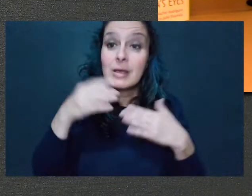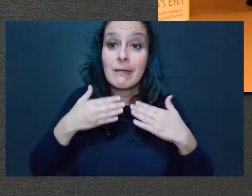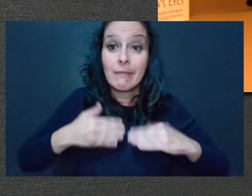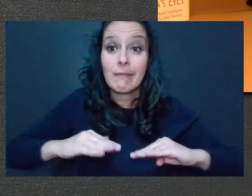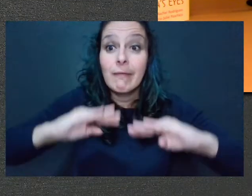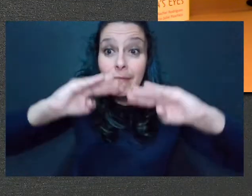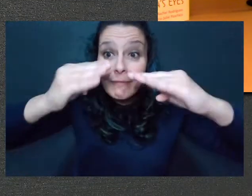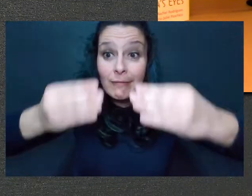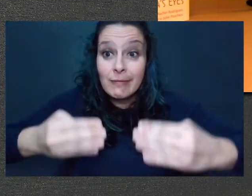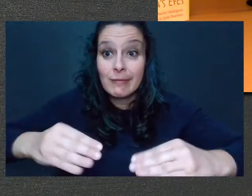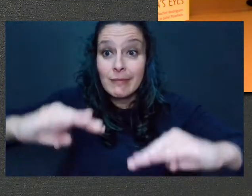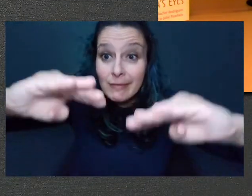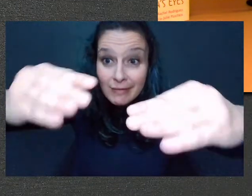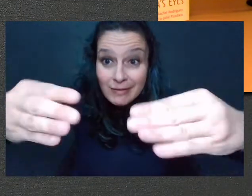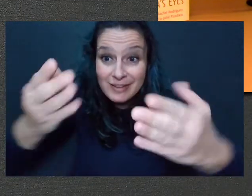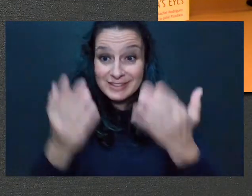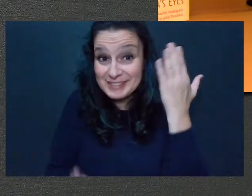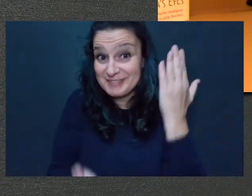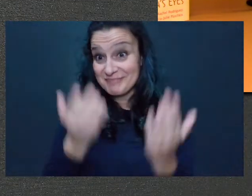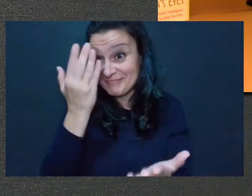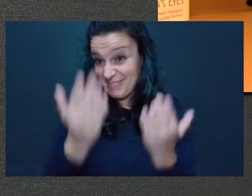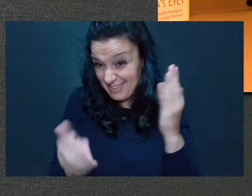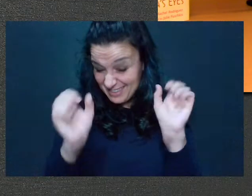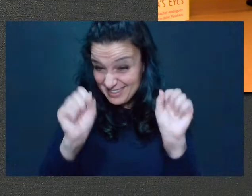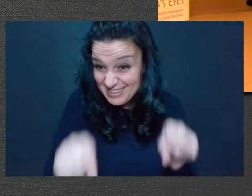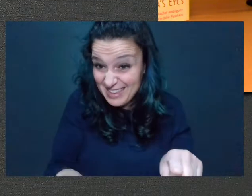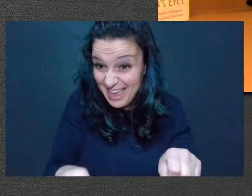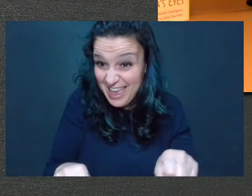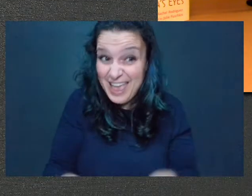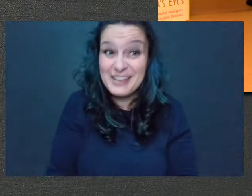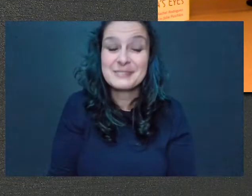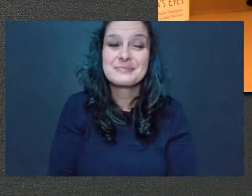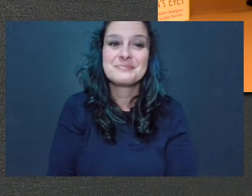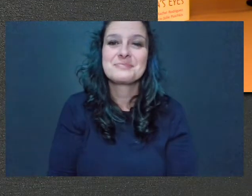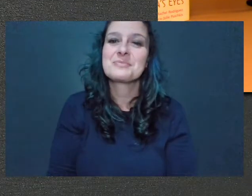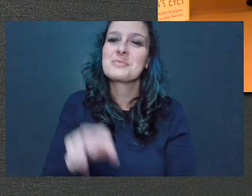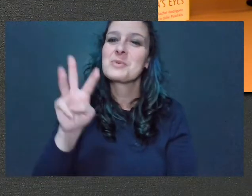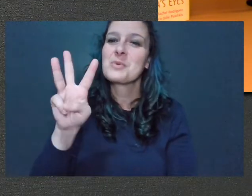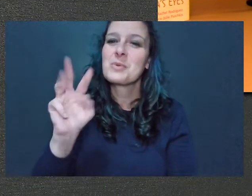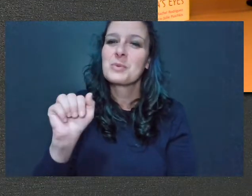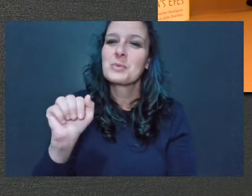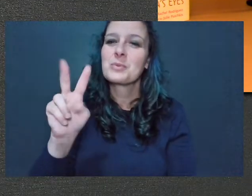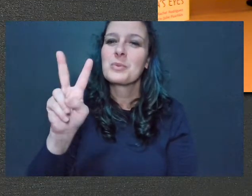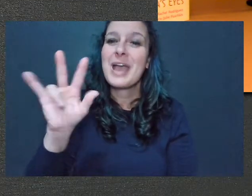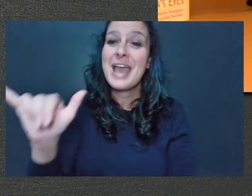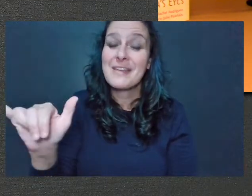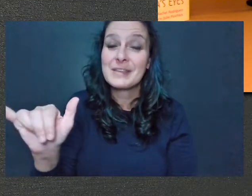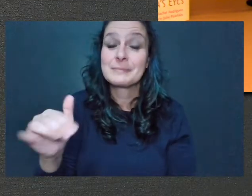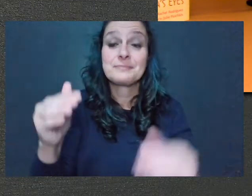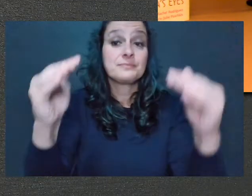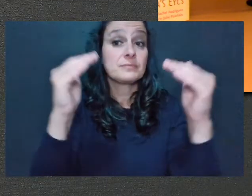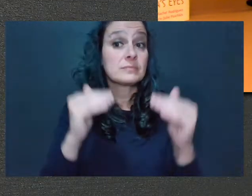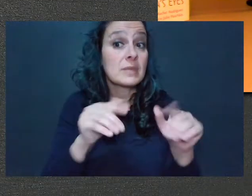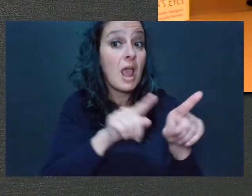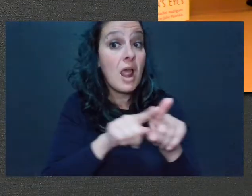and then down and up, wavy. The next one's like a wavy line.